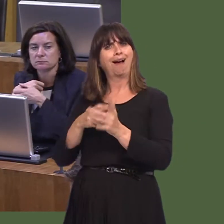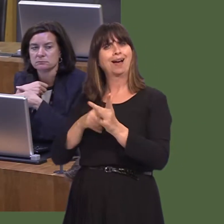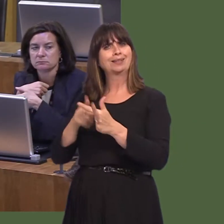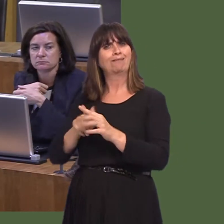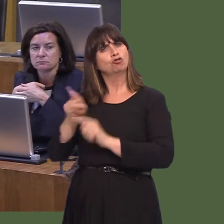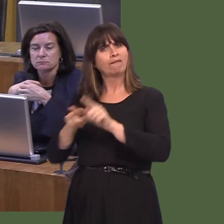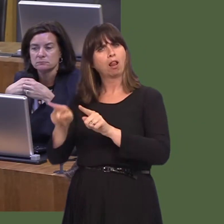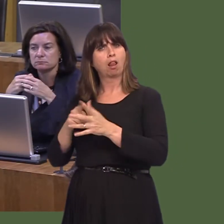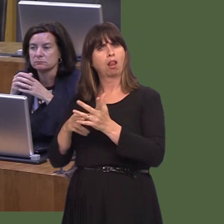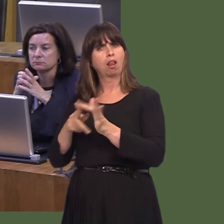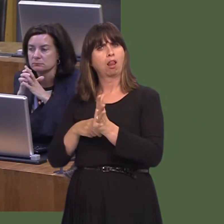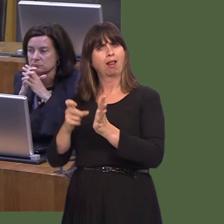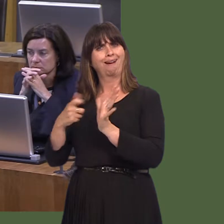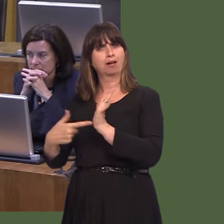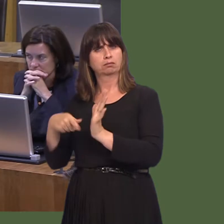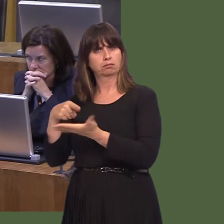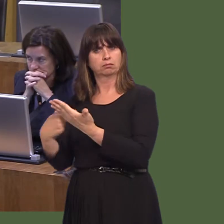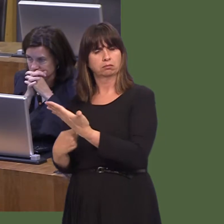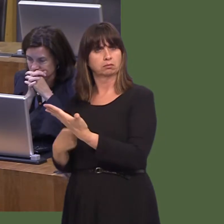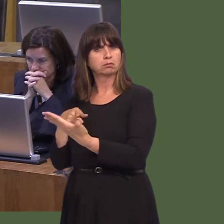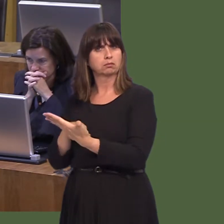for opportunities to ensure more people are able to cycle and cycle safely.